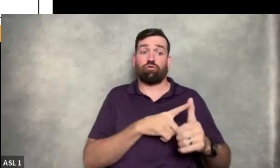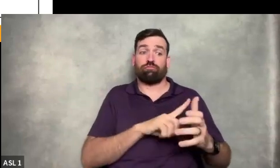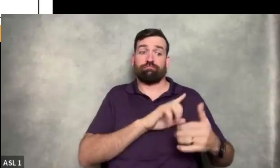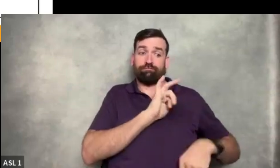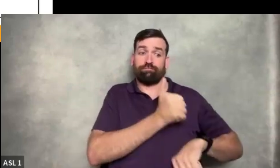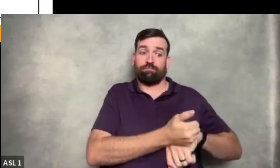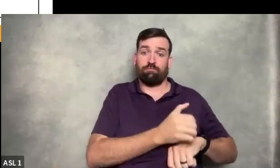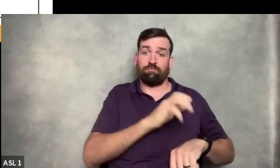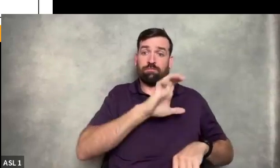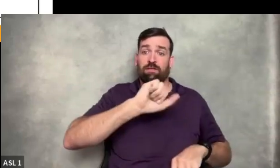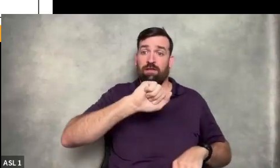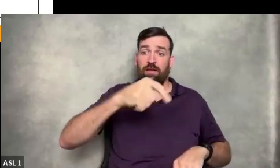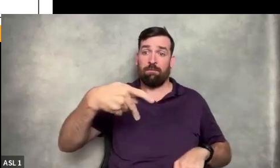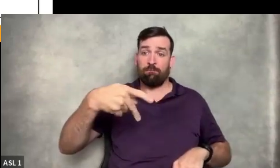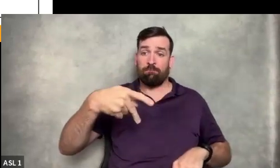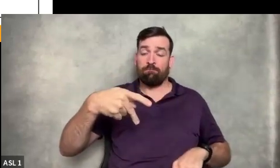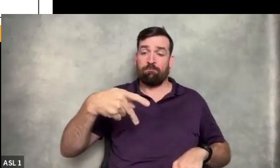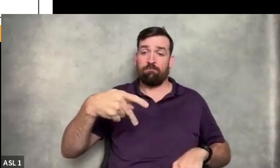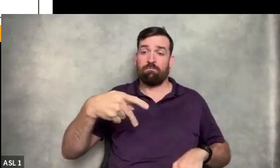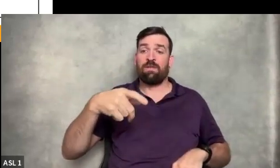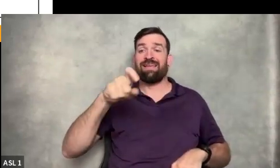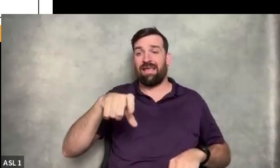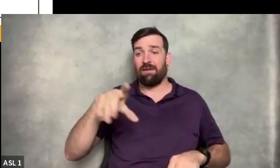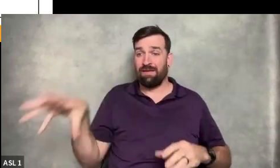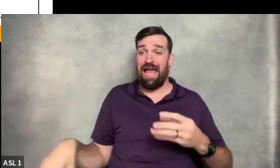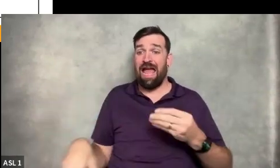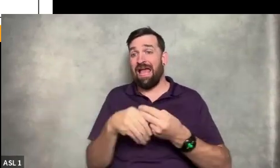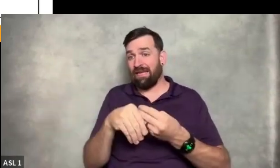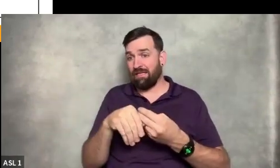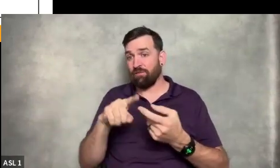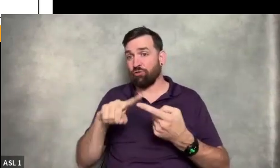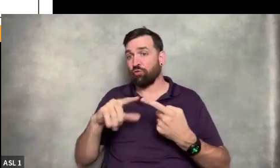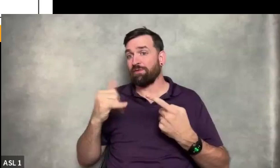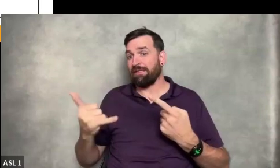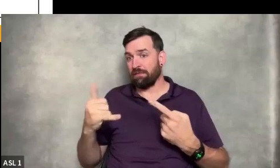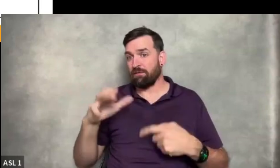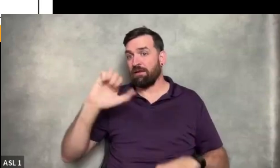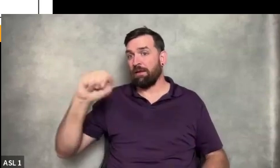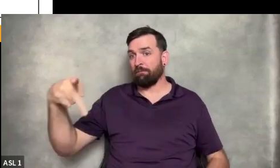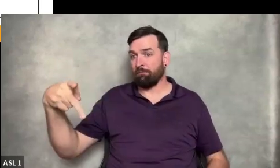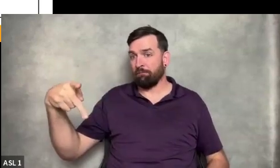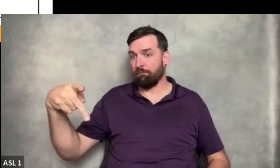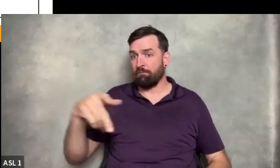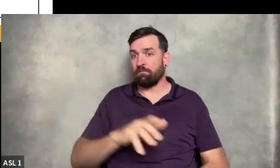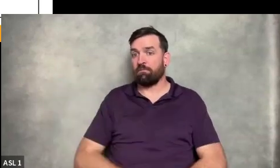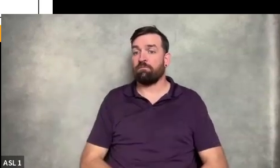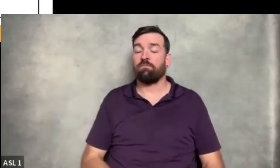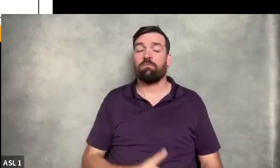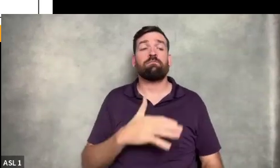action plan will can be added to this corrective action plan. Please contact your Regional